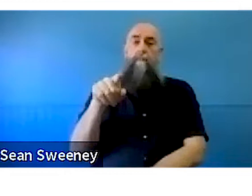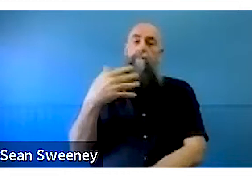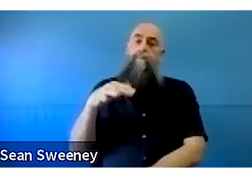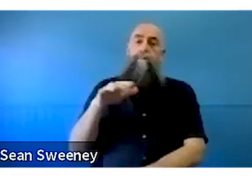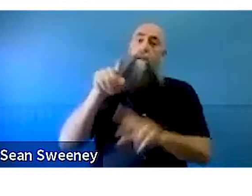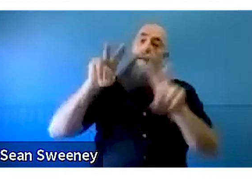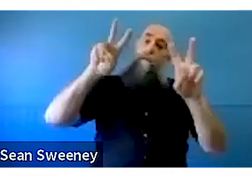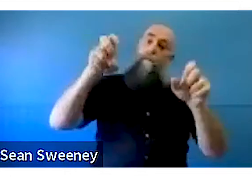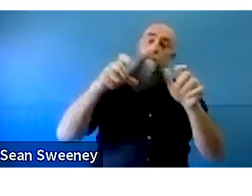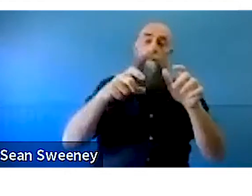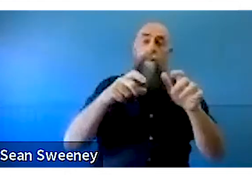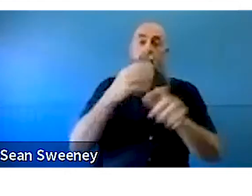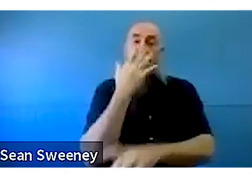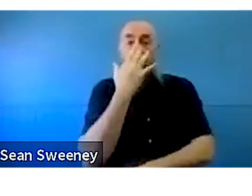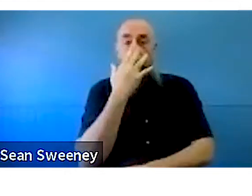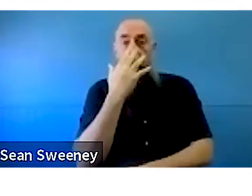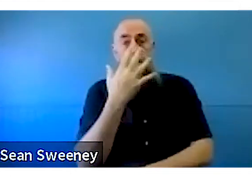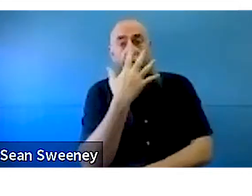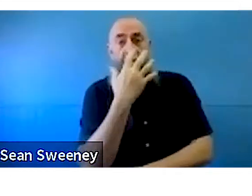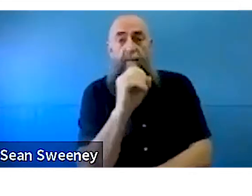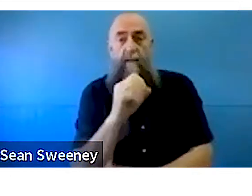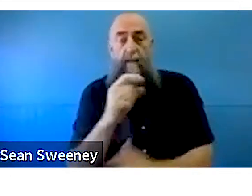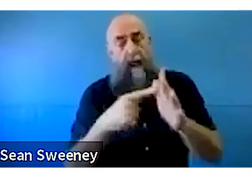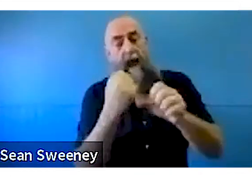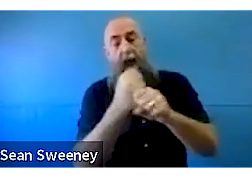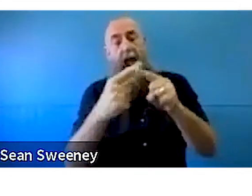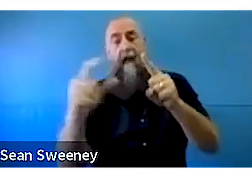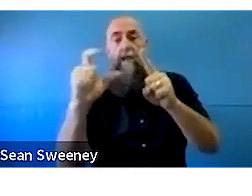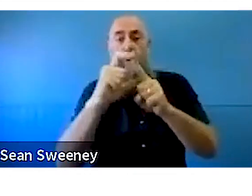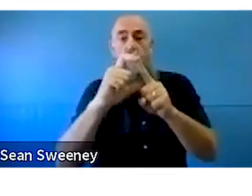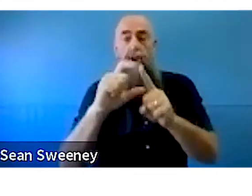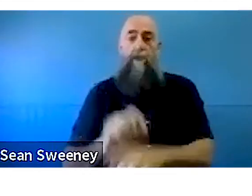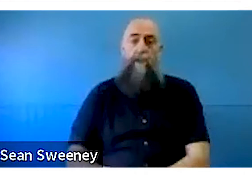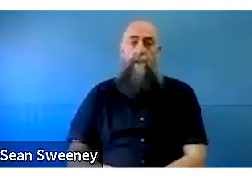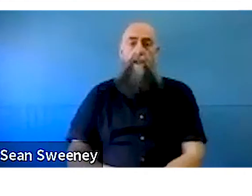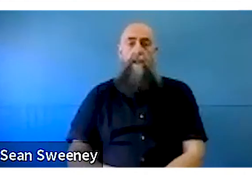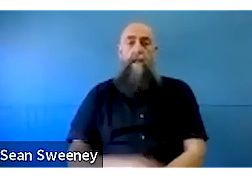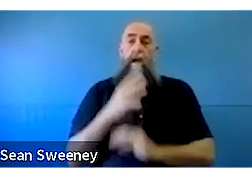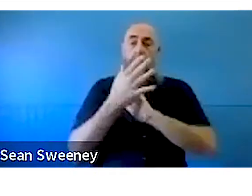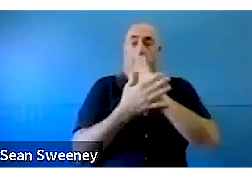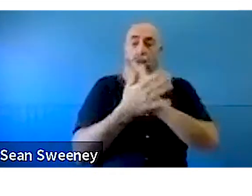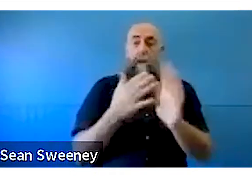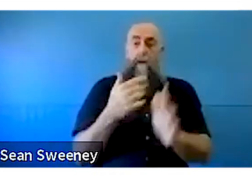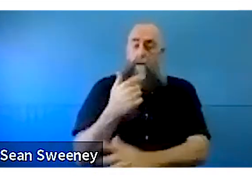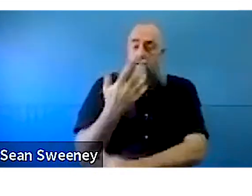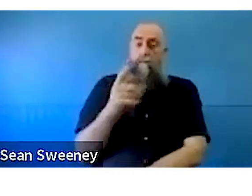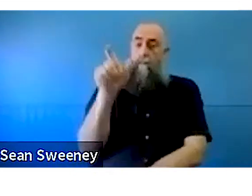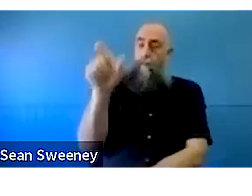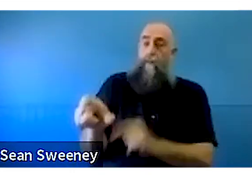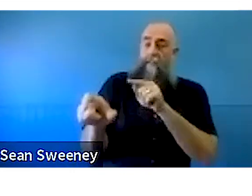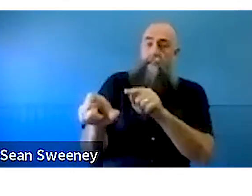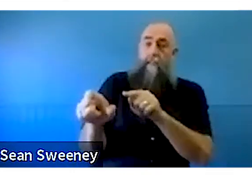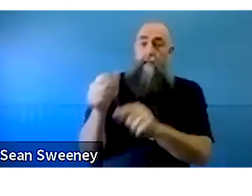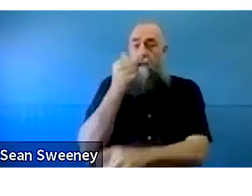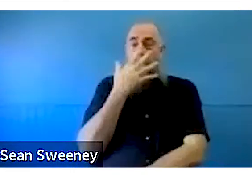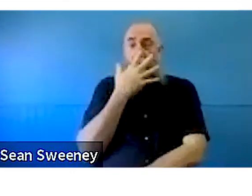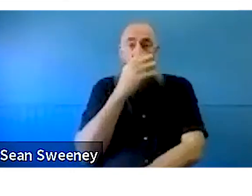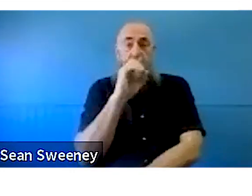At the age of 51 qualifies for aged care.